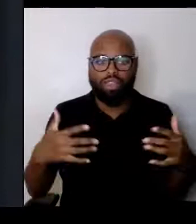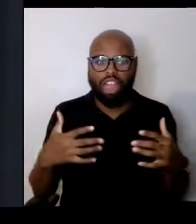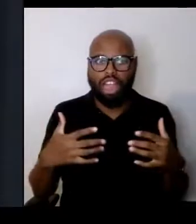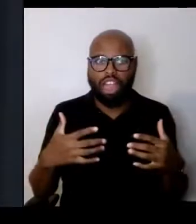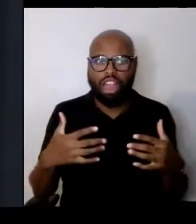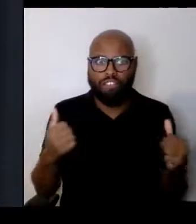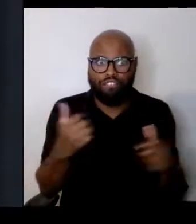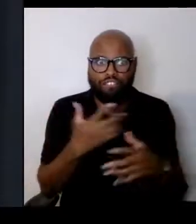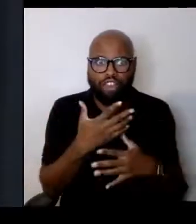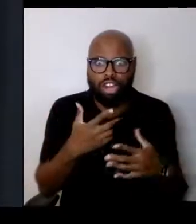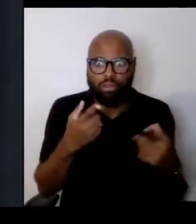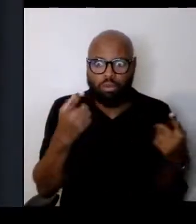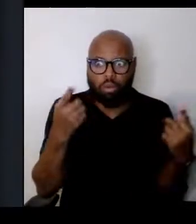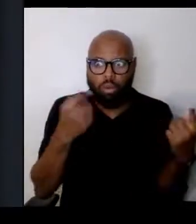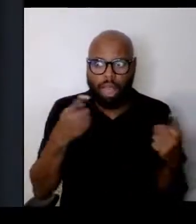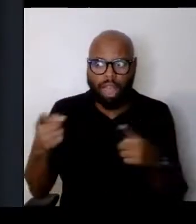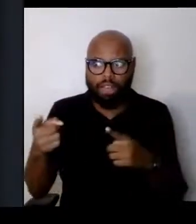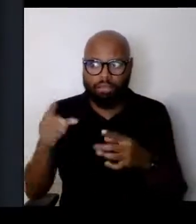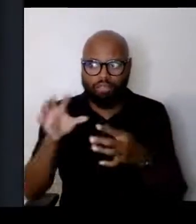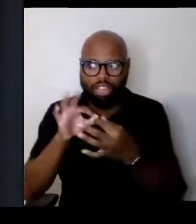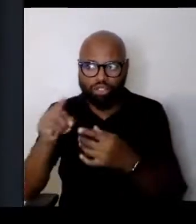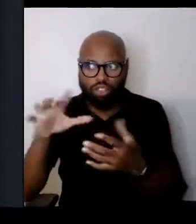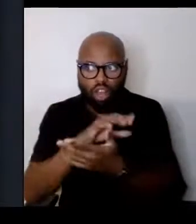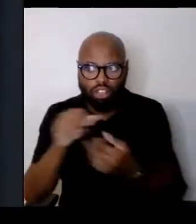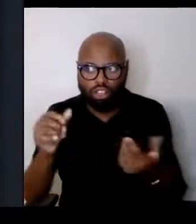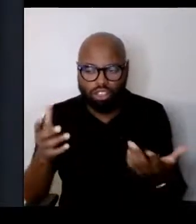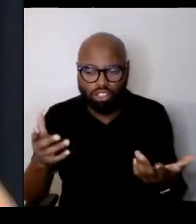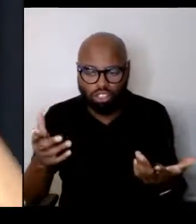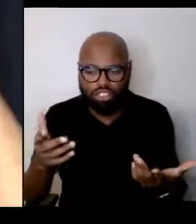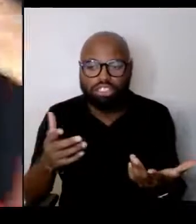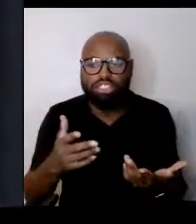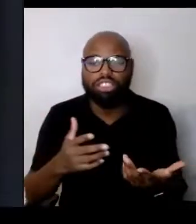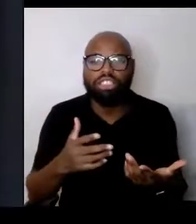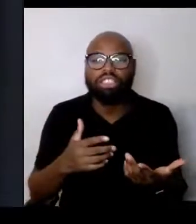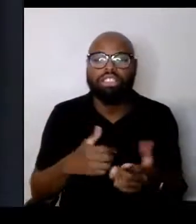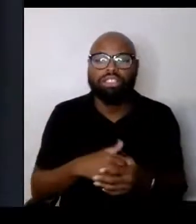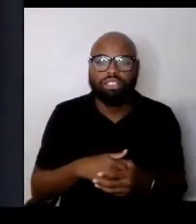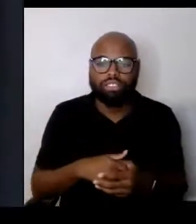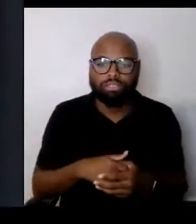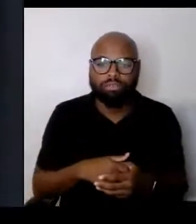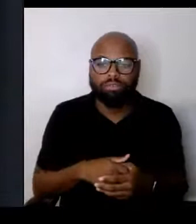Because for one thing, how can we equate it with, "Oh my God, 3 million people died